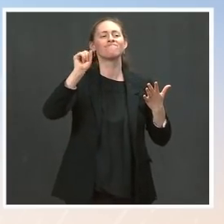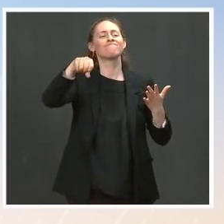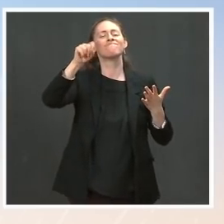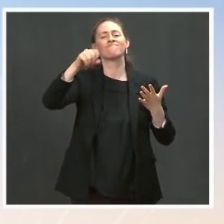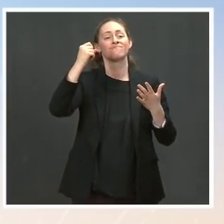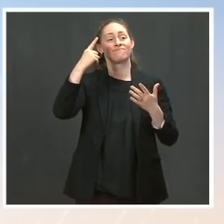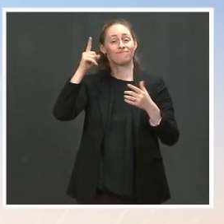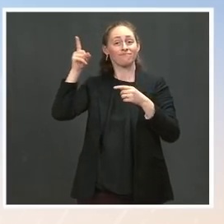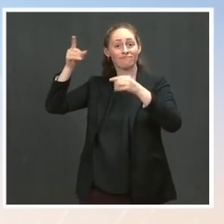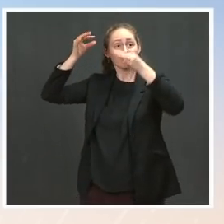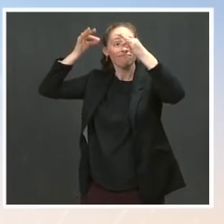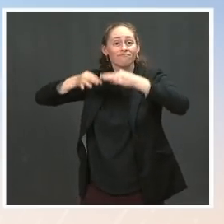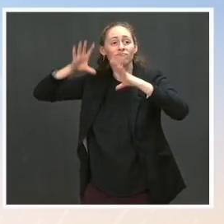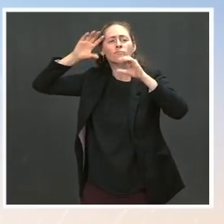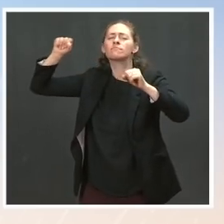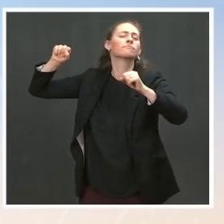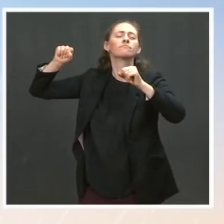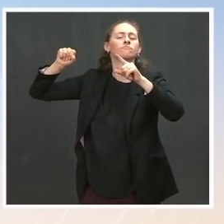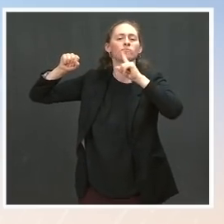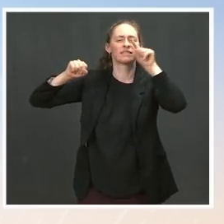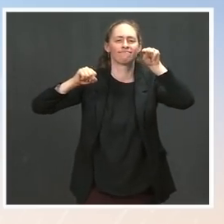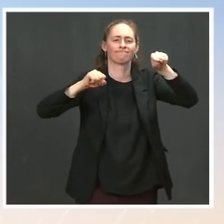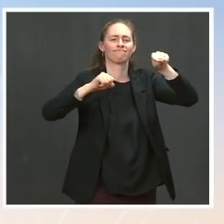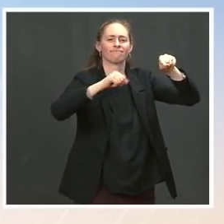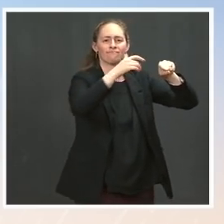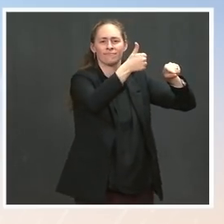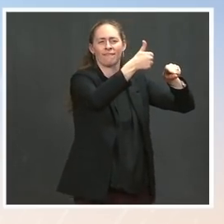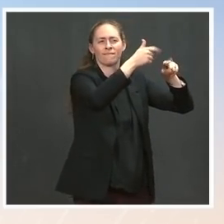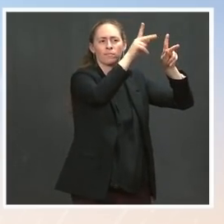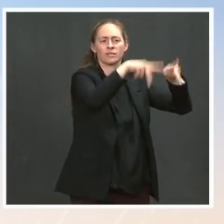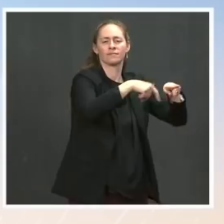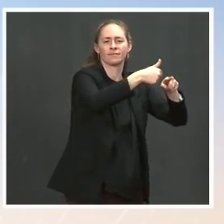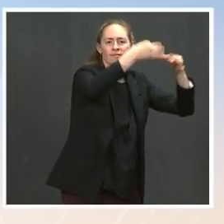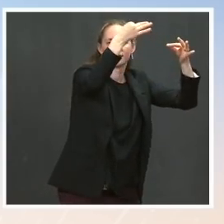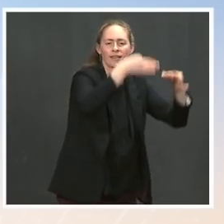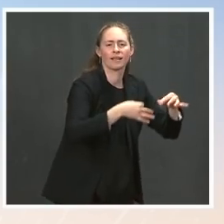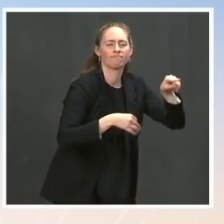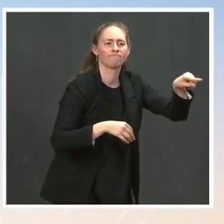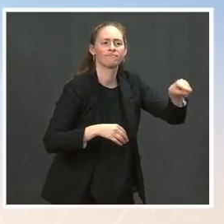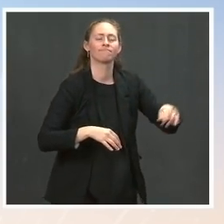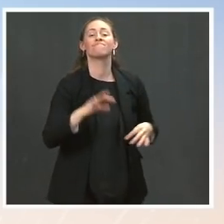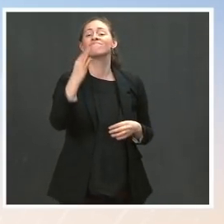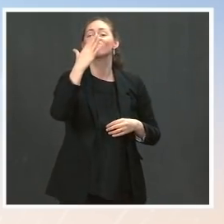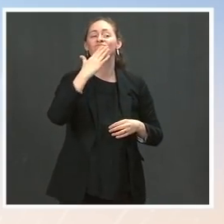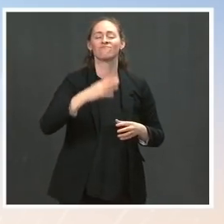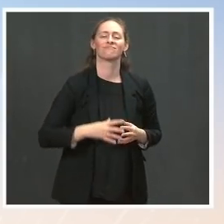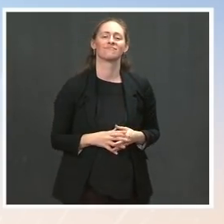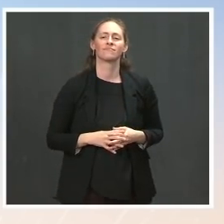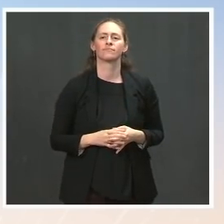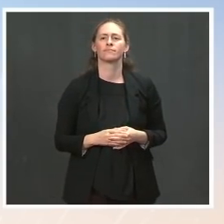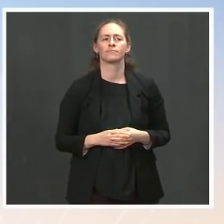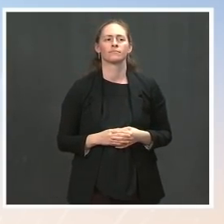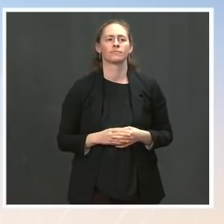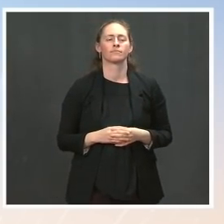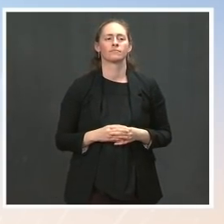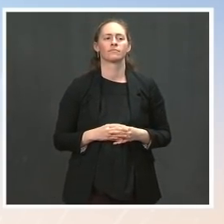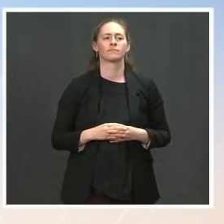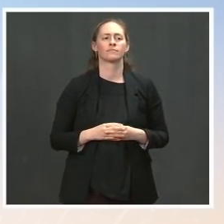vast majority of his ambassadorial nominations. The Press: Thank you. Ms. Psaki: Go ahead. The Press: Thanks, Jen. President Biden has made very clear